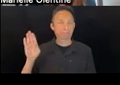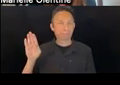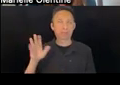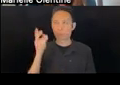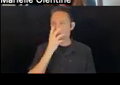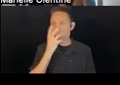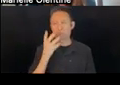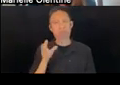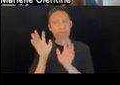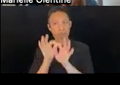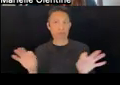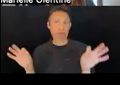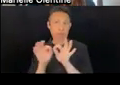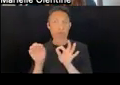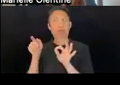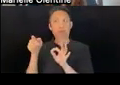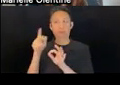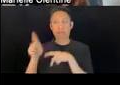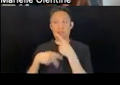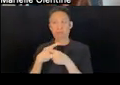be suitable for another place. Marielle, you had an experience with this because